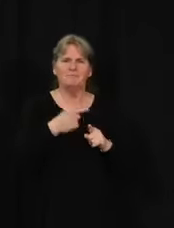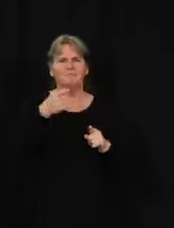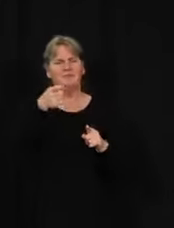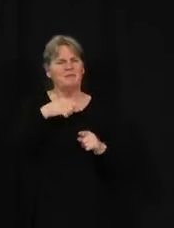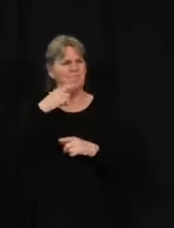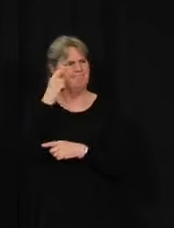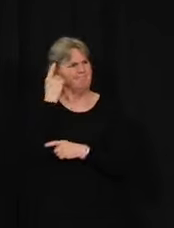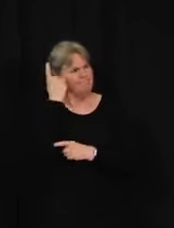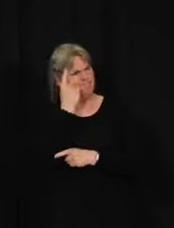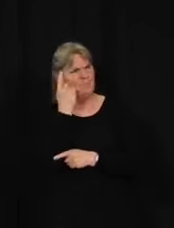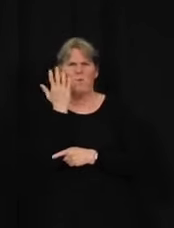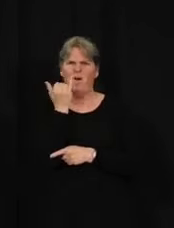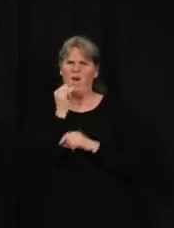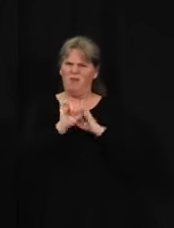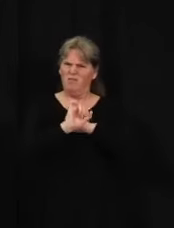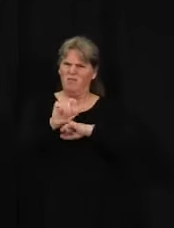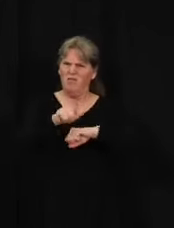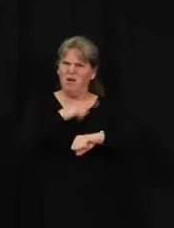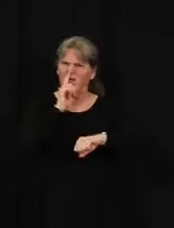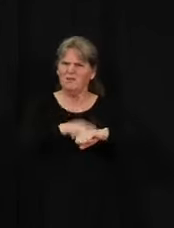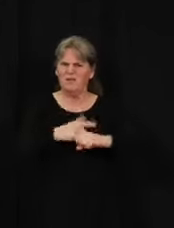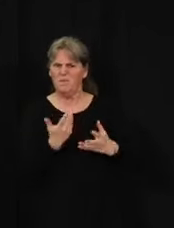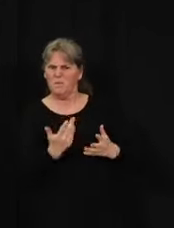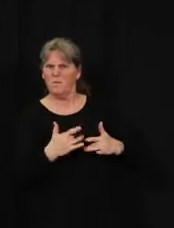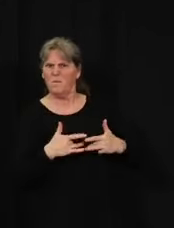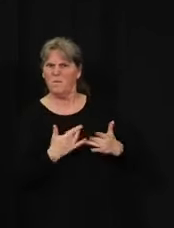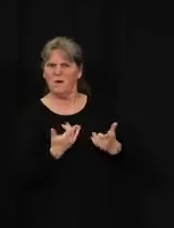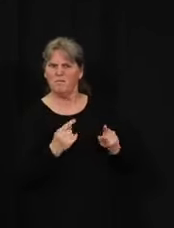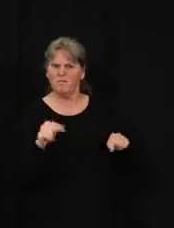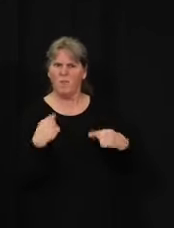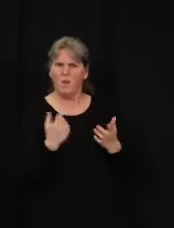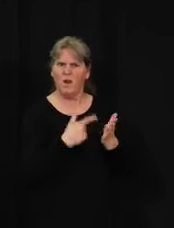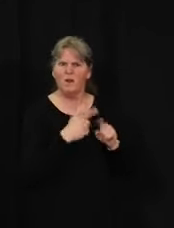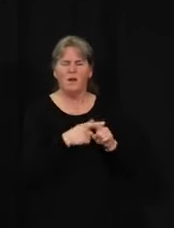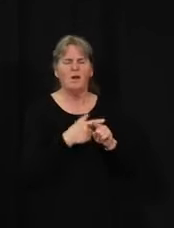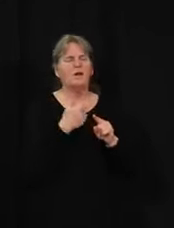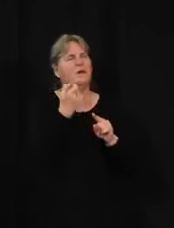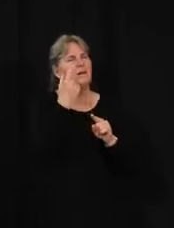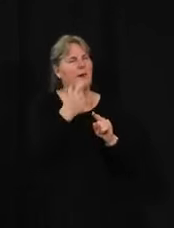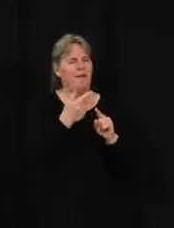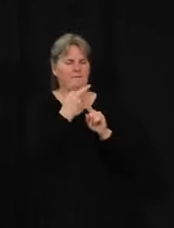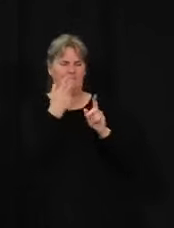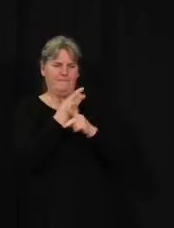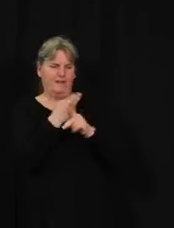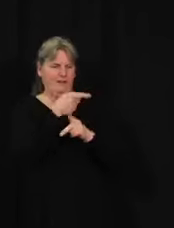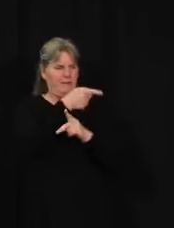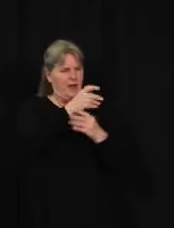can take so long to develop models. Life are the most time is spent on researching models and appropriate values to insert